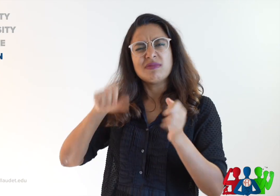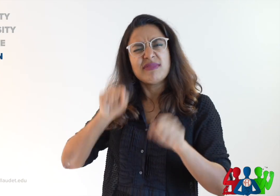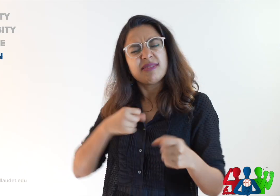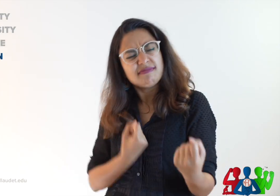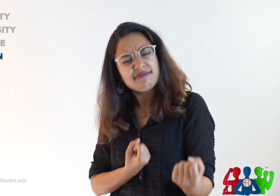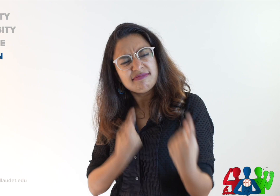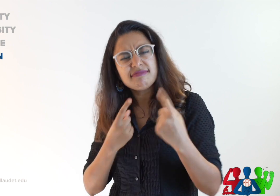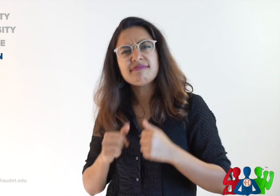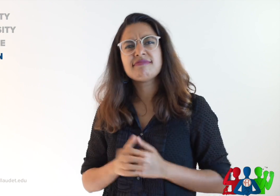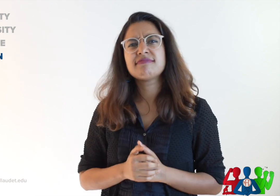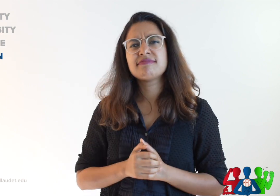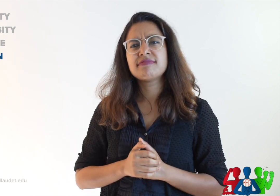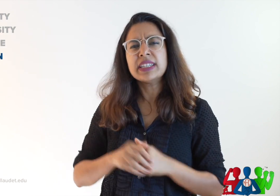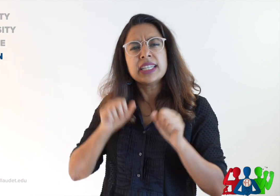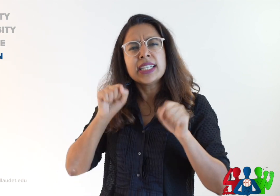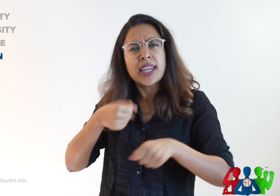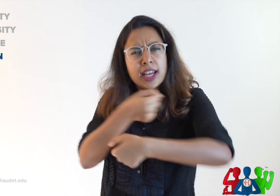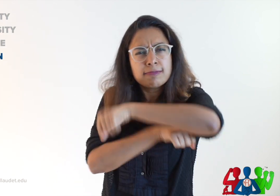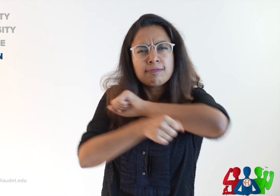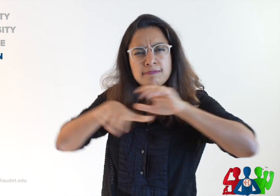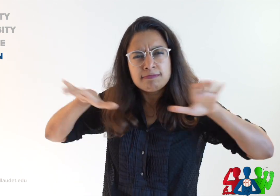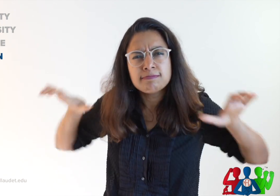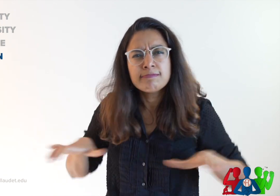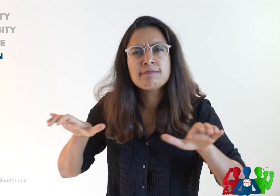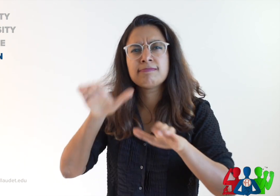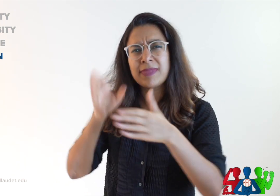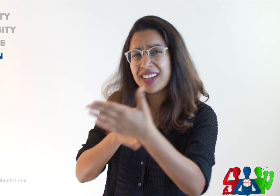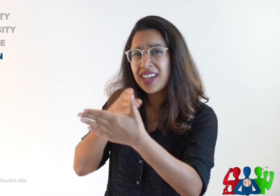in the fourth area, action, students learn to empathize with others